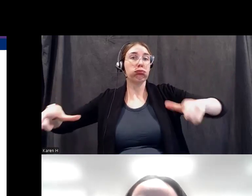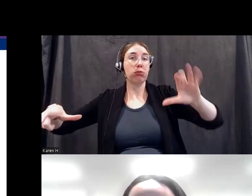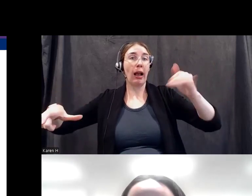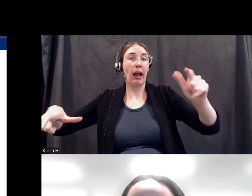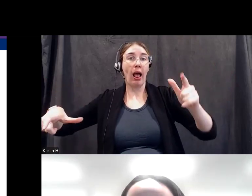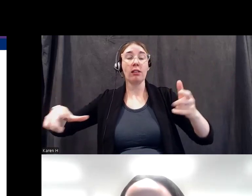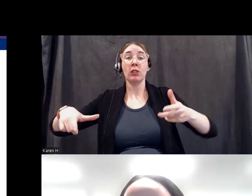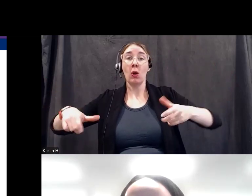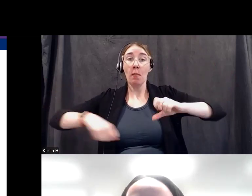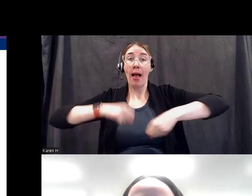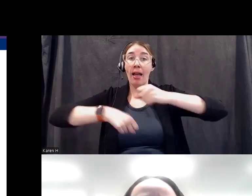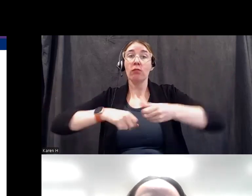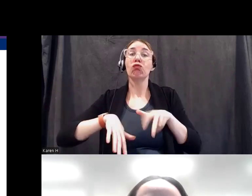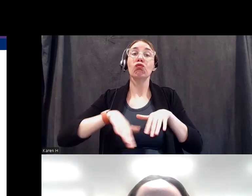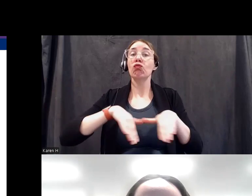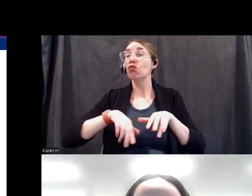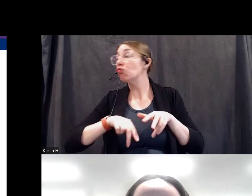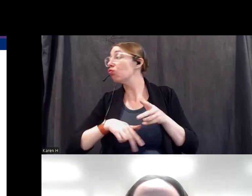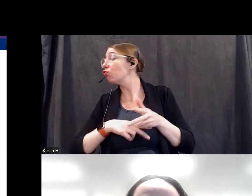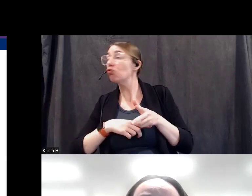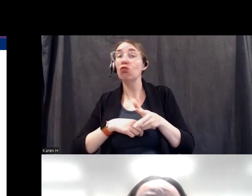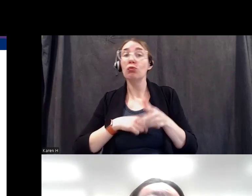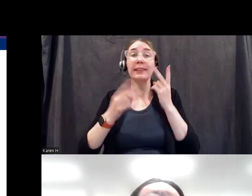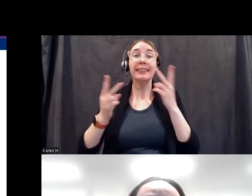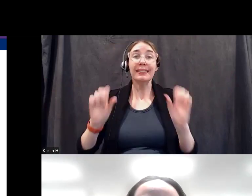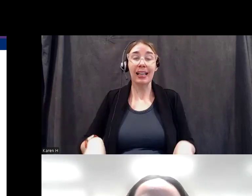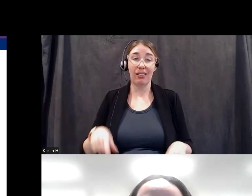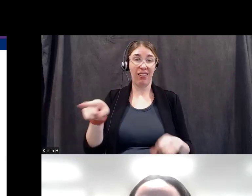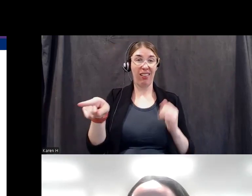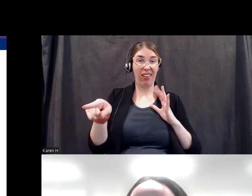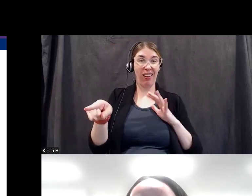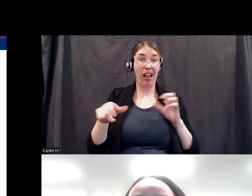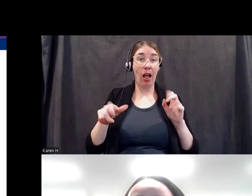recreation and the Galisano center so it's a great opportunity for people to come together,